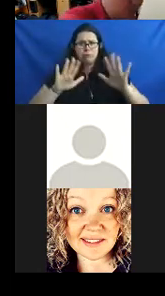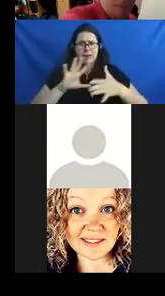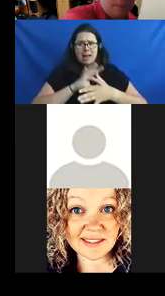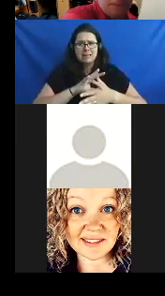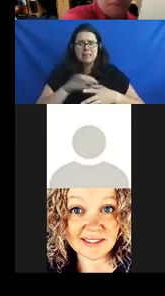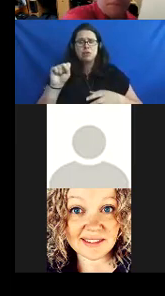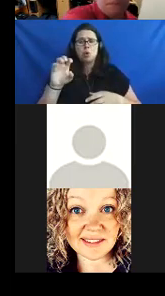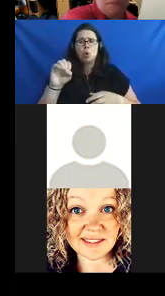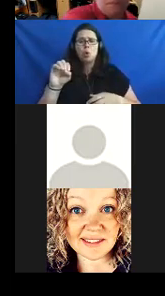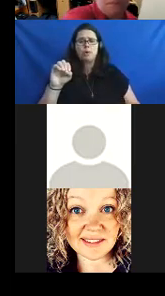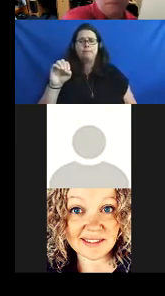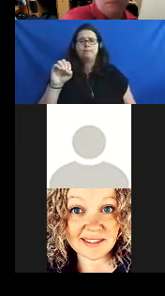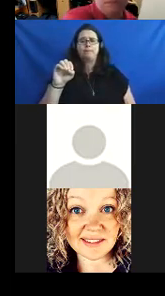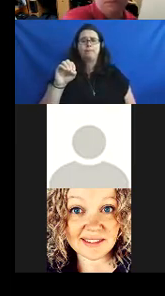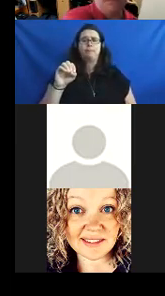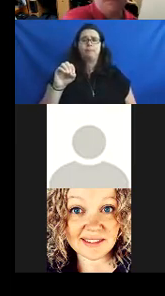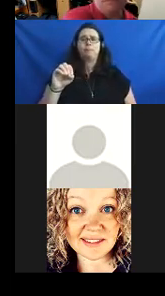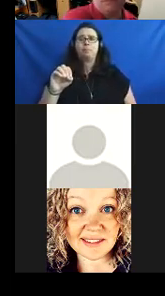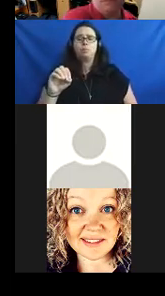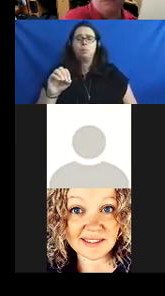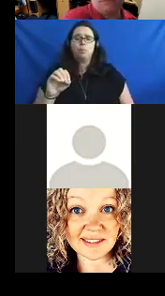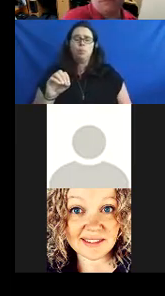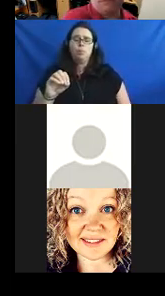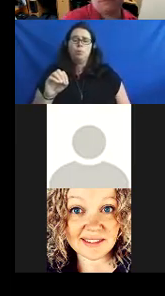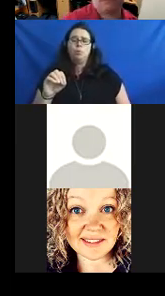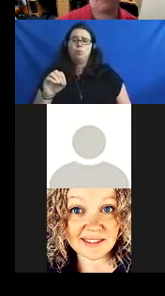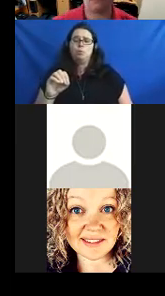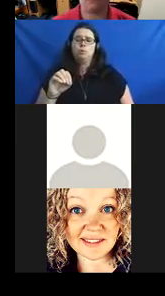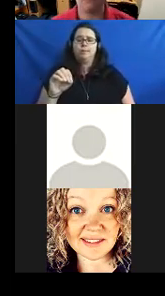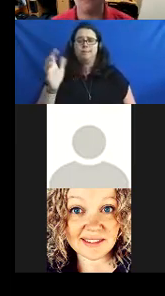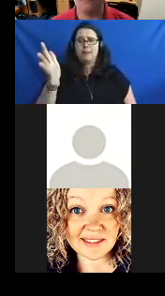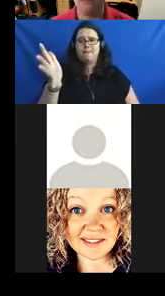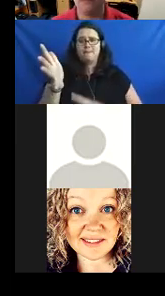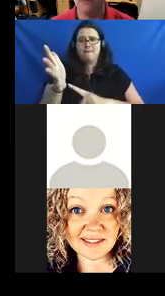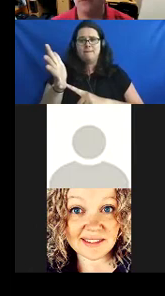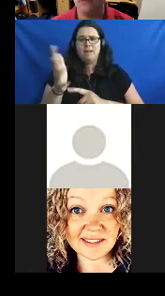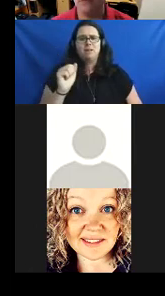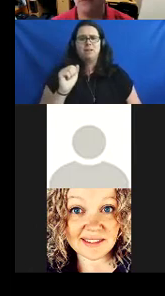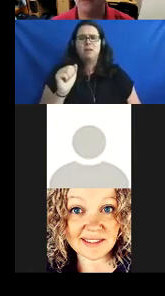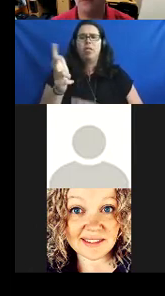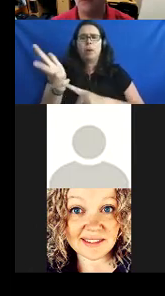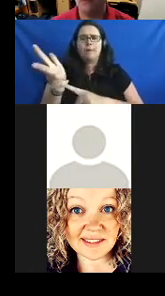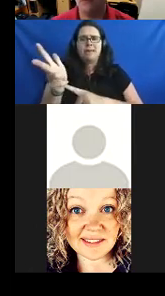SO, WHY DON'T WE TAKE ABOUT FIVE MINUTES -- ACTUALLY, LET'S JUST DO THREE.